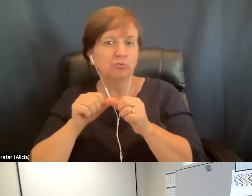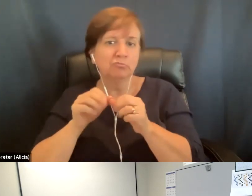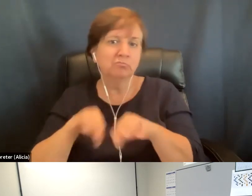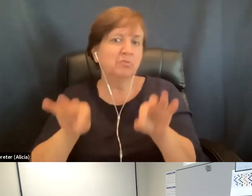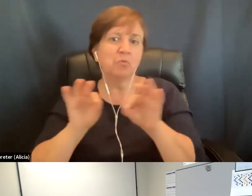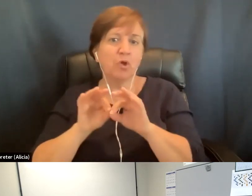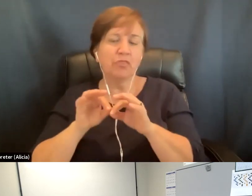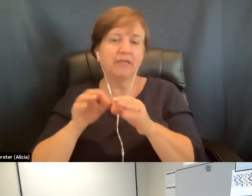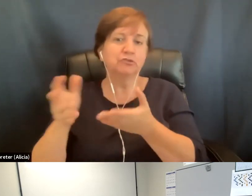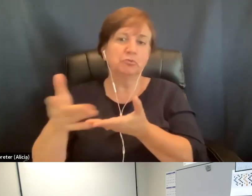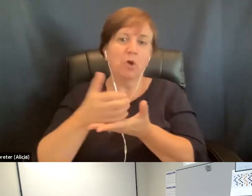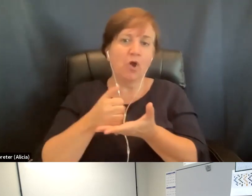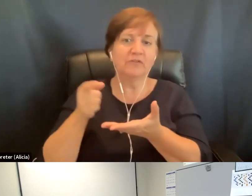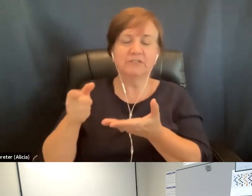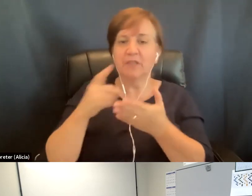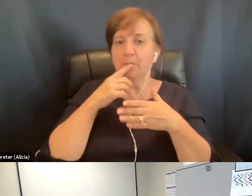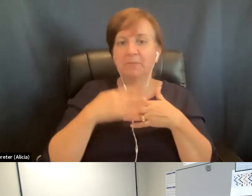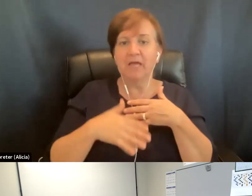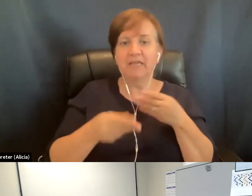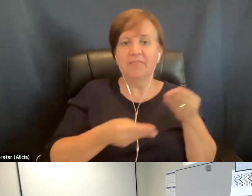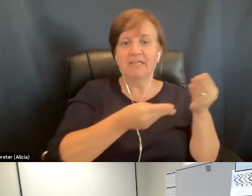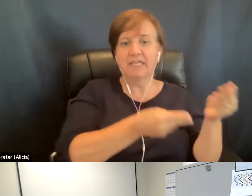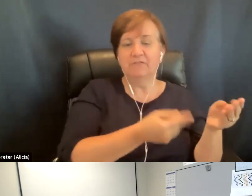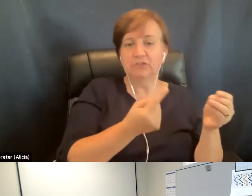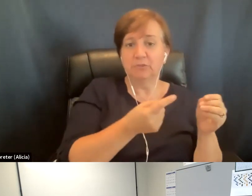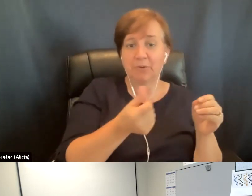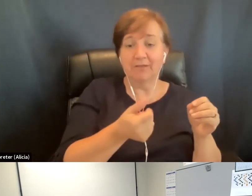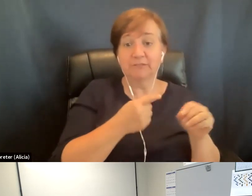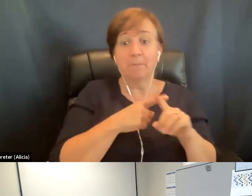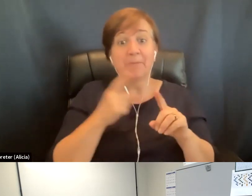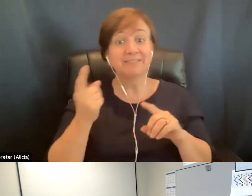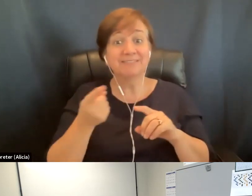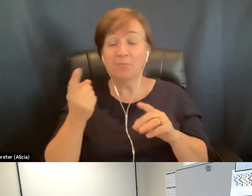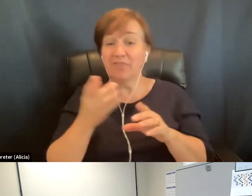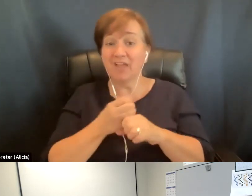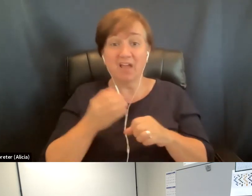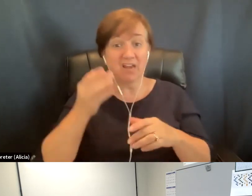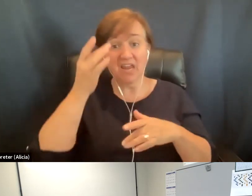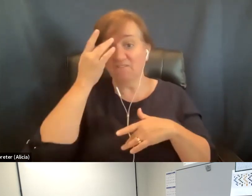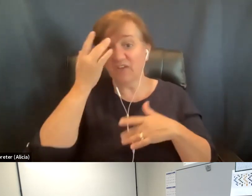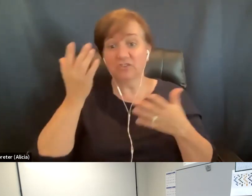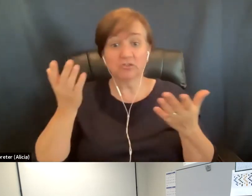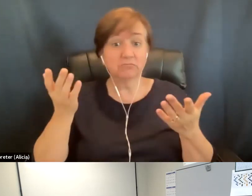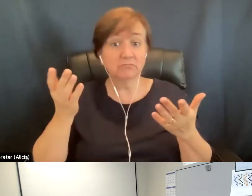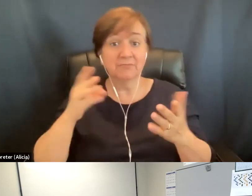Dr. Elsa Villarino: To harvest their blood and give it to somebody else, whereas somebody who could have gotten infection, six months ago.